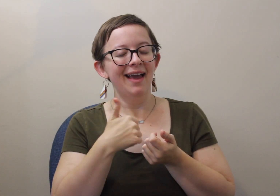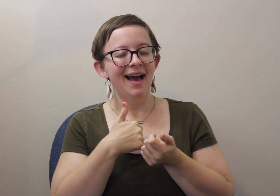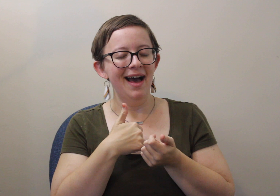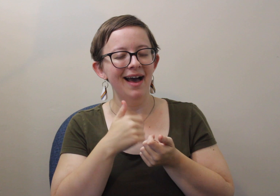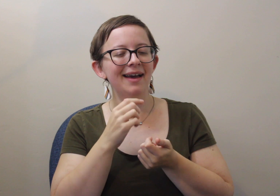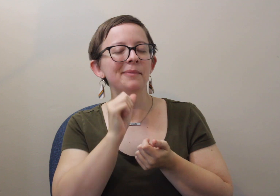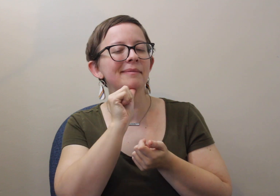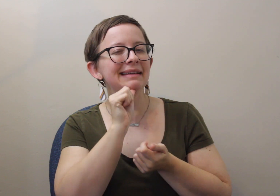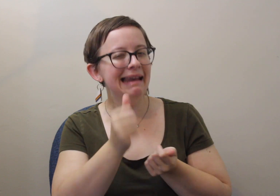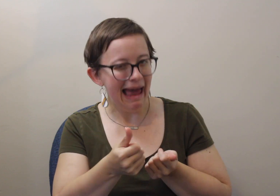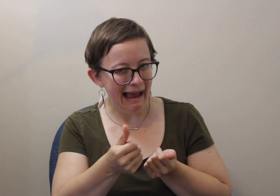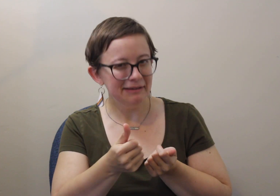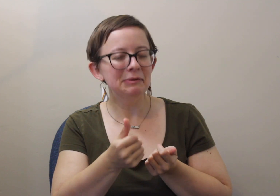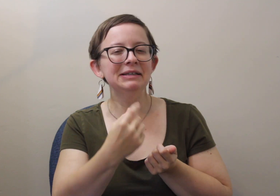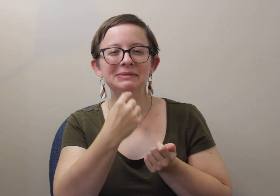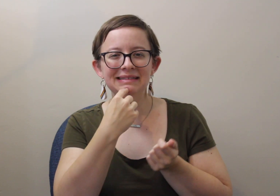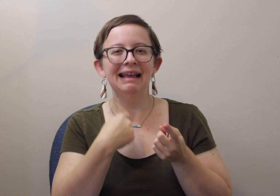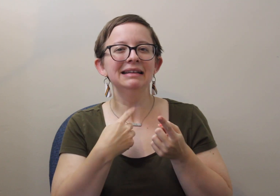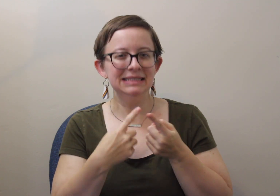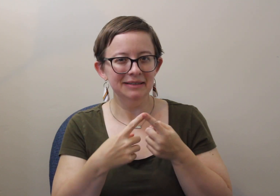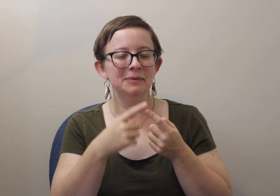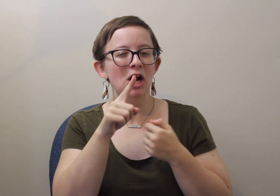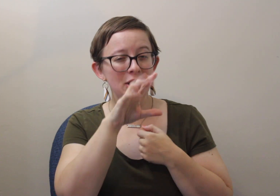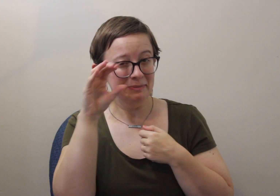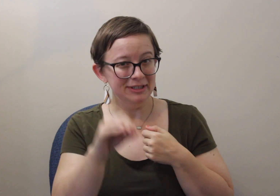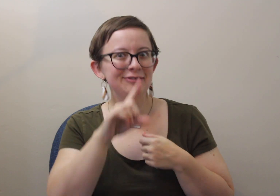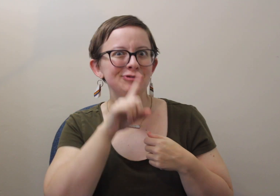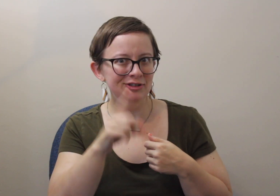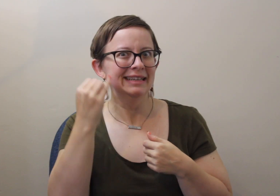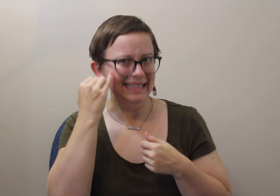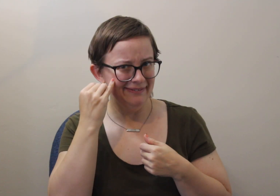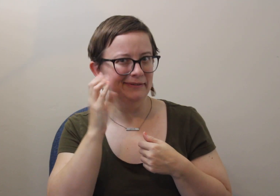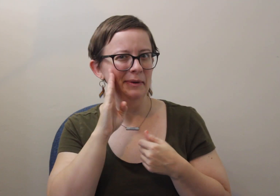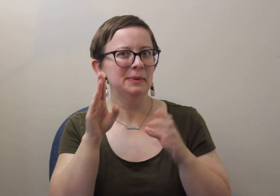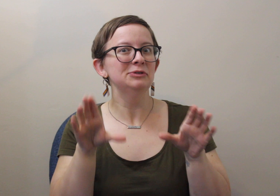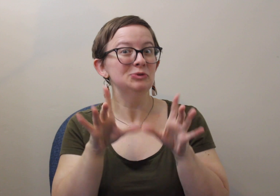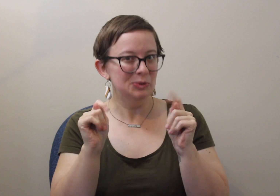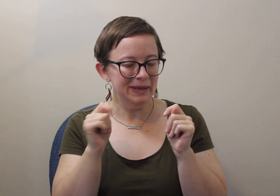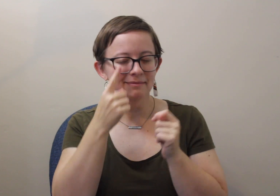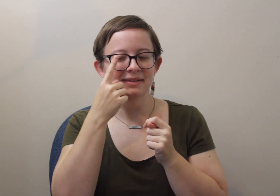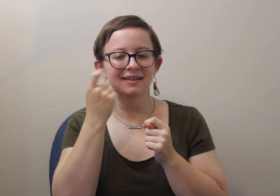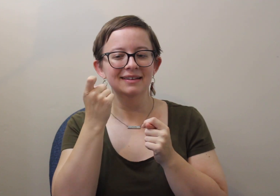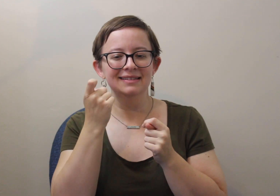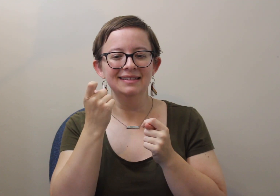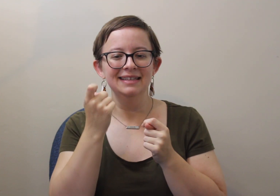There's one thing that I'm definitely not gonna mention until we're a 100% sure if it's something we're gonna do.